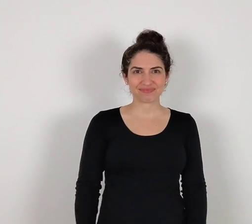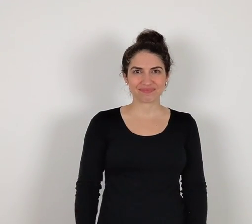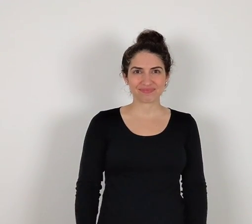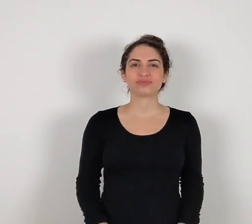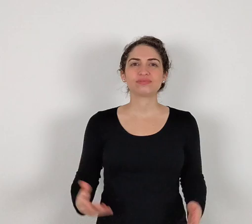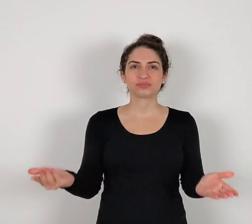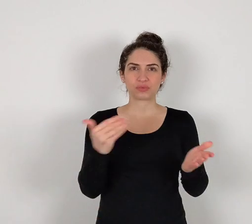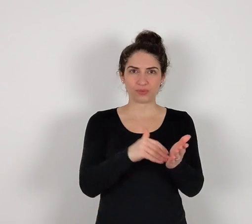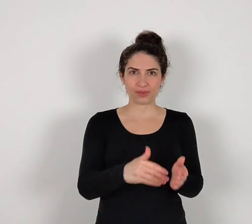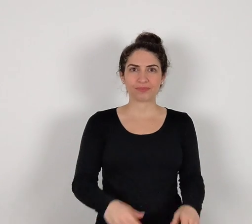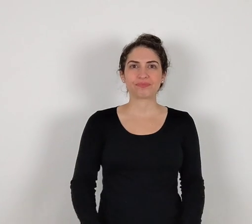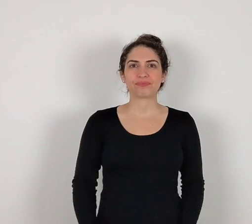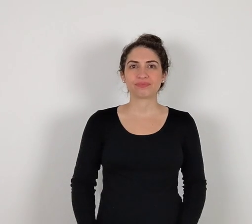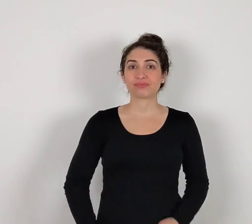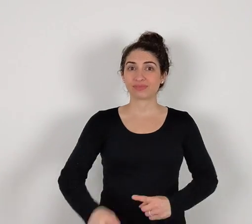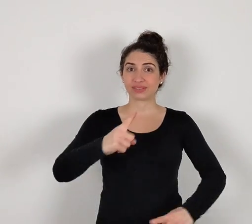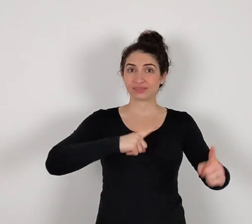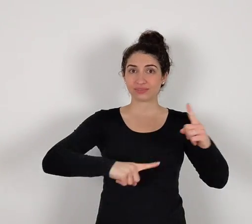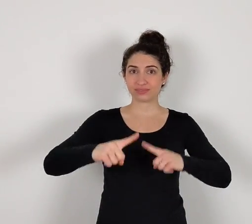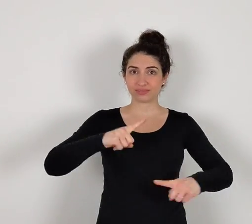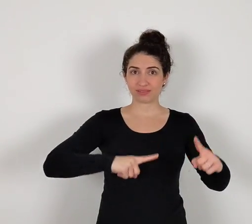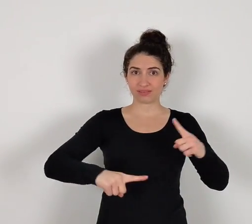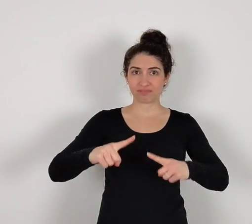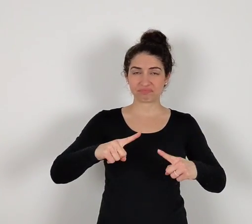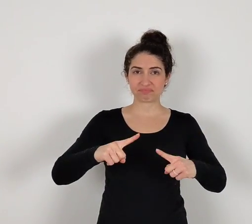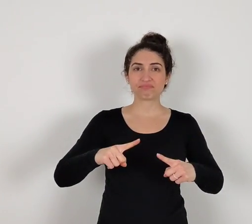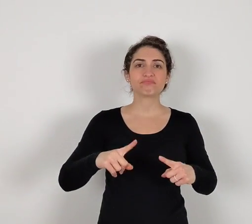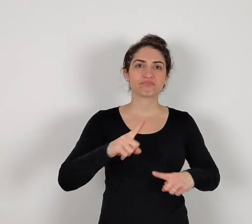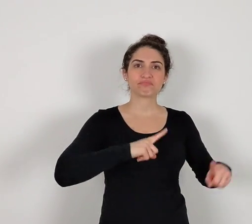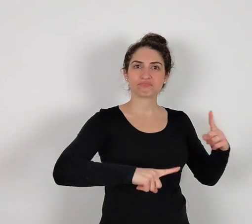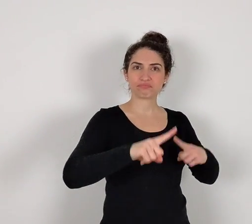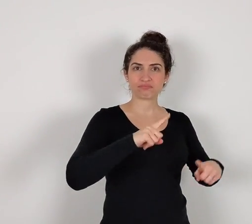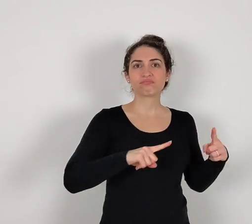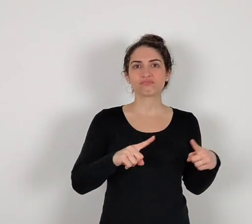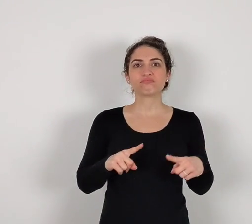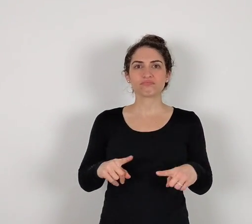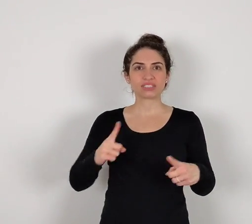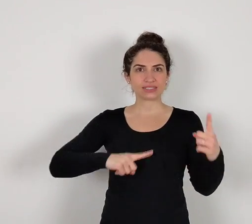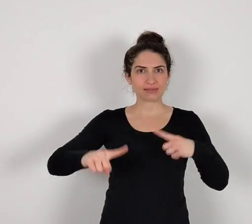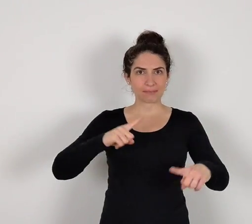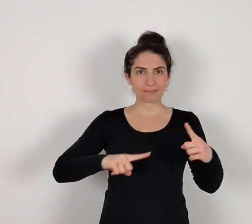Again: Sign, sign.